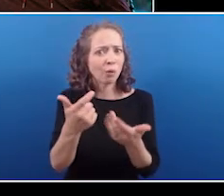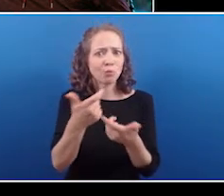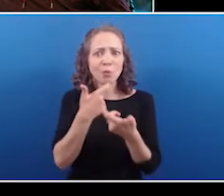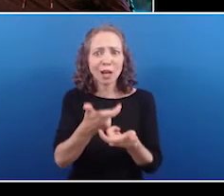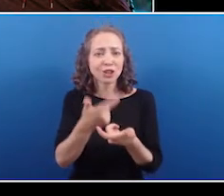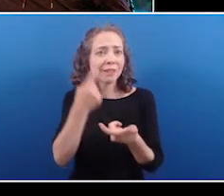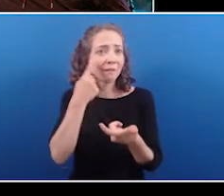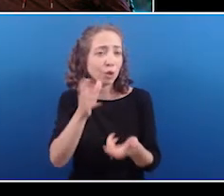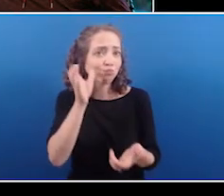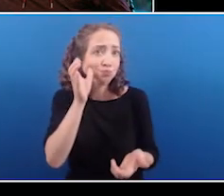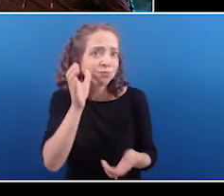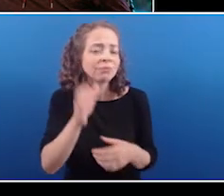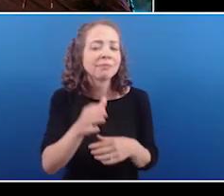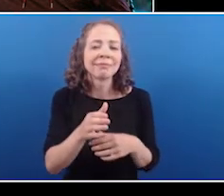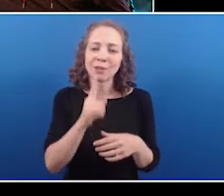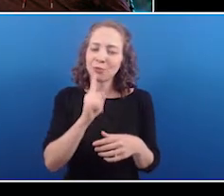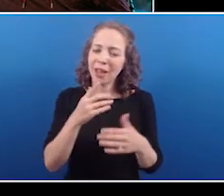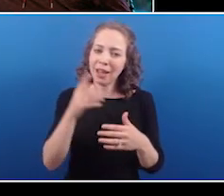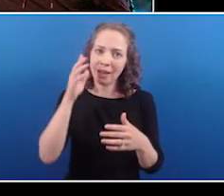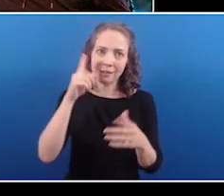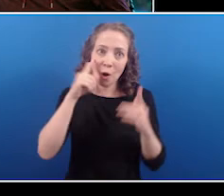And I really hope this was valuable. So, we will catch you next time.